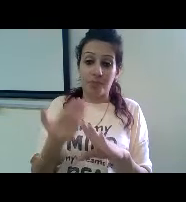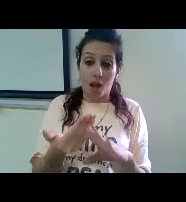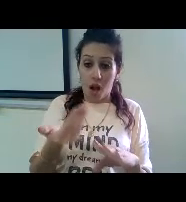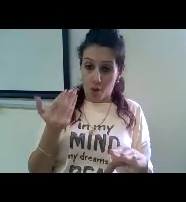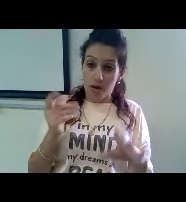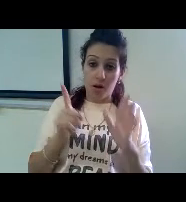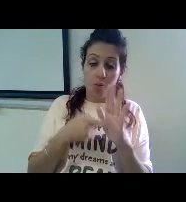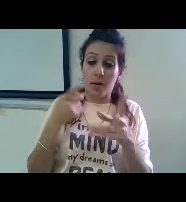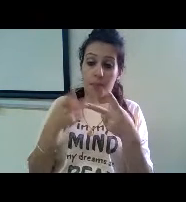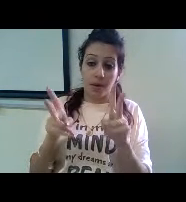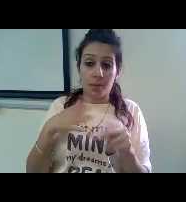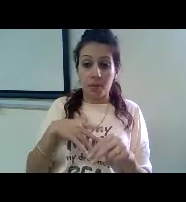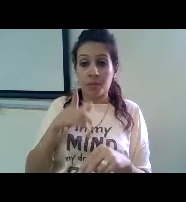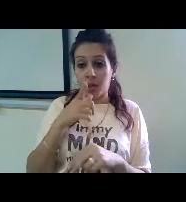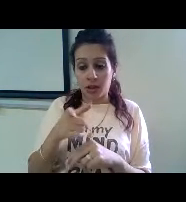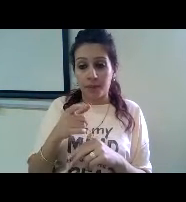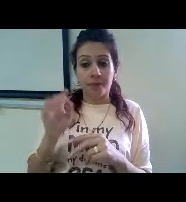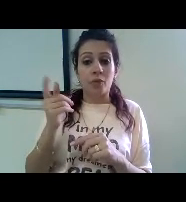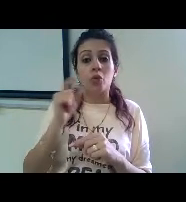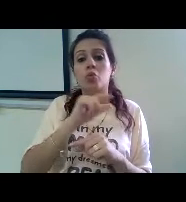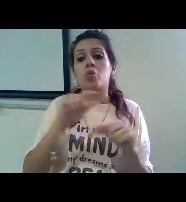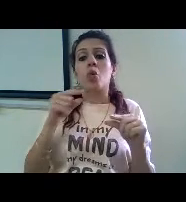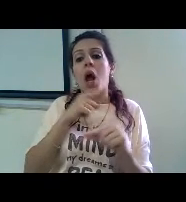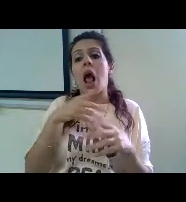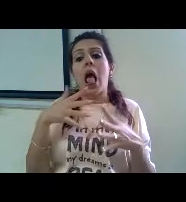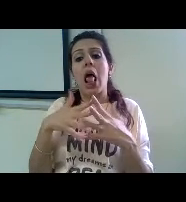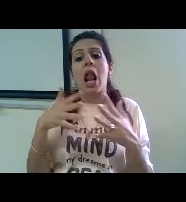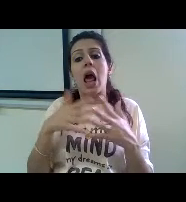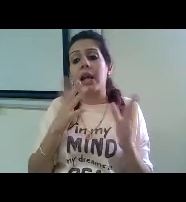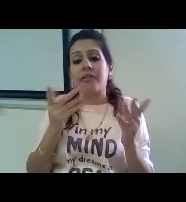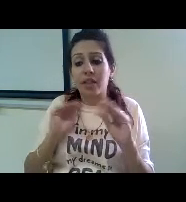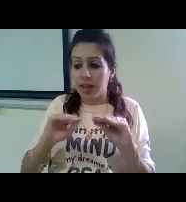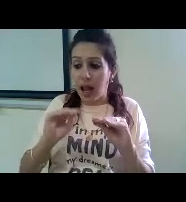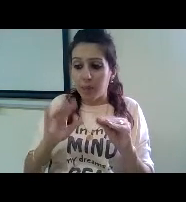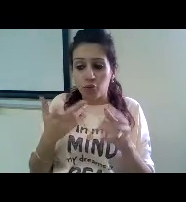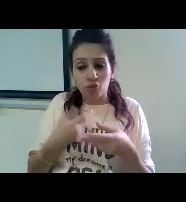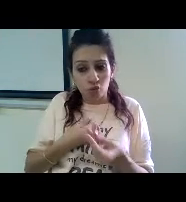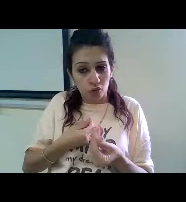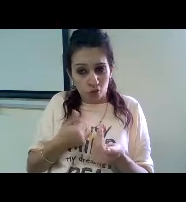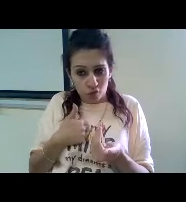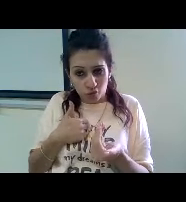and this primary role on the learning outcomes is remaining